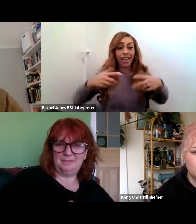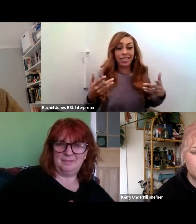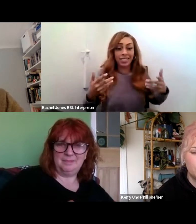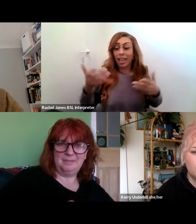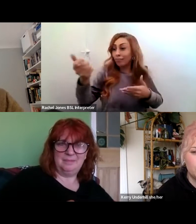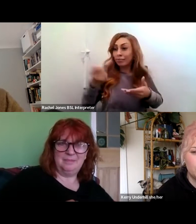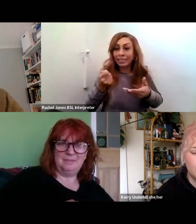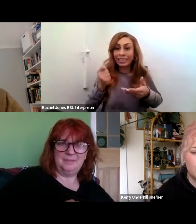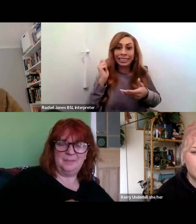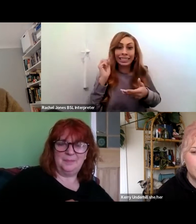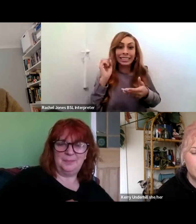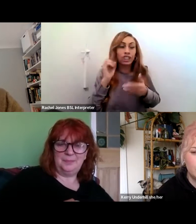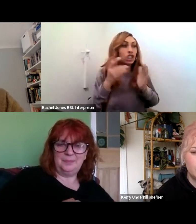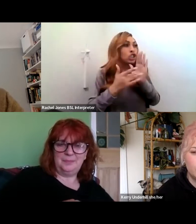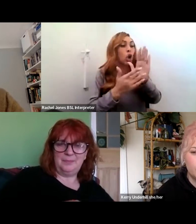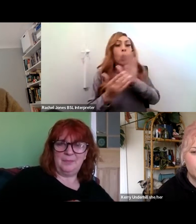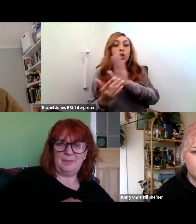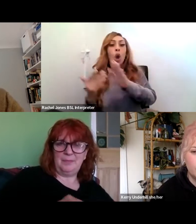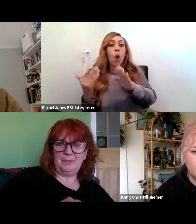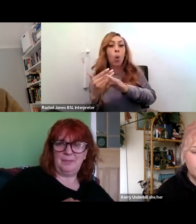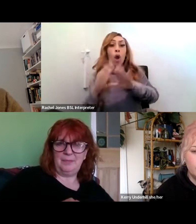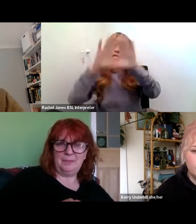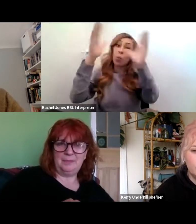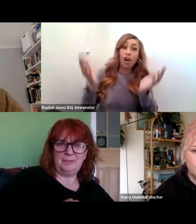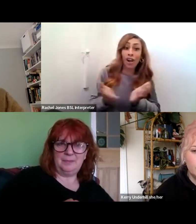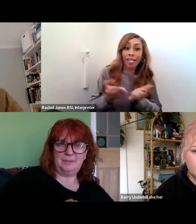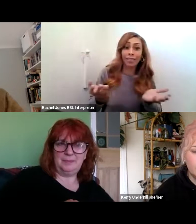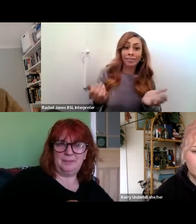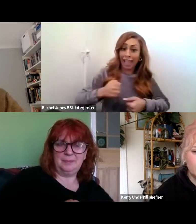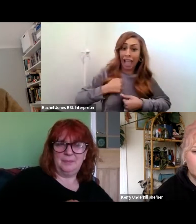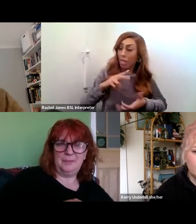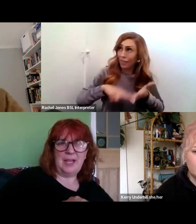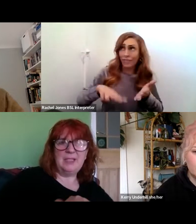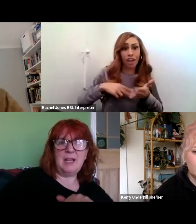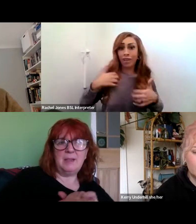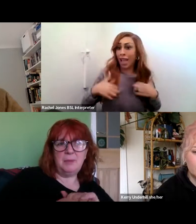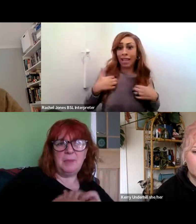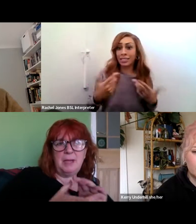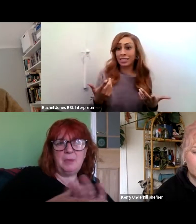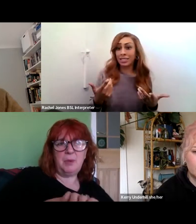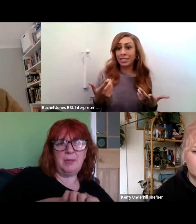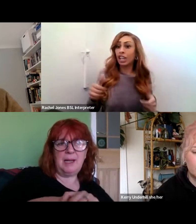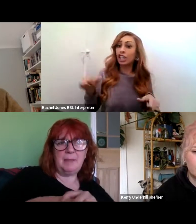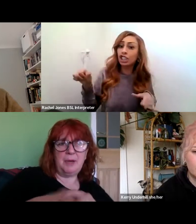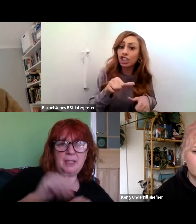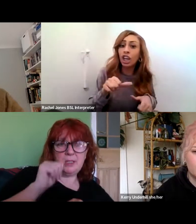to audiences all over the world, I think that's very exciting. And to be able to work with collaborators